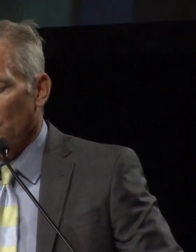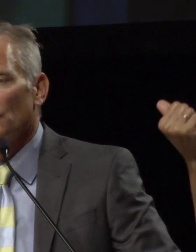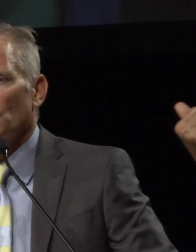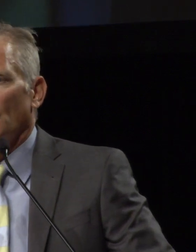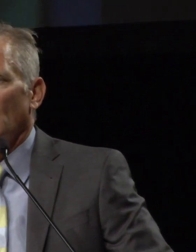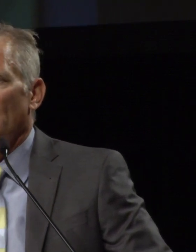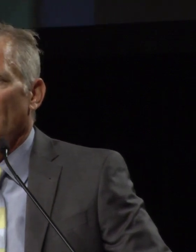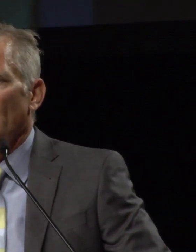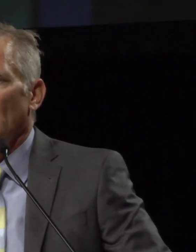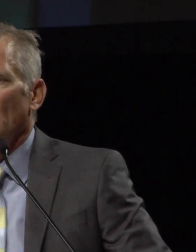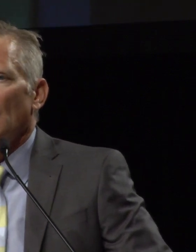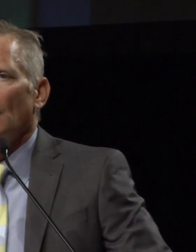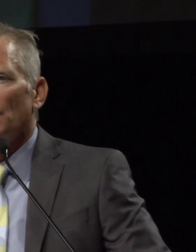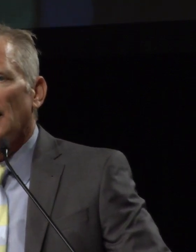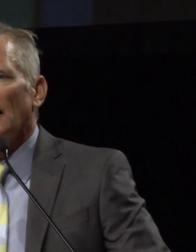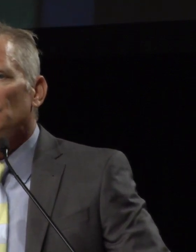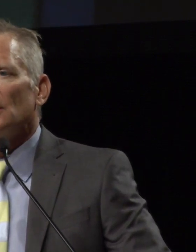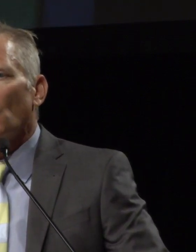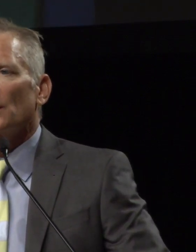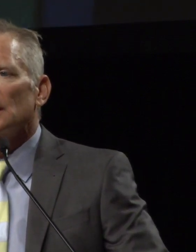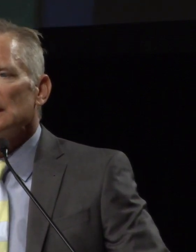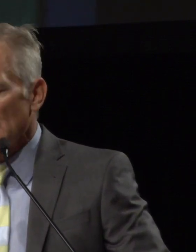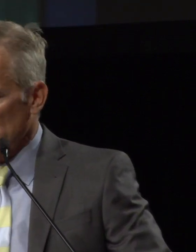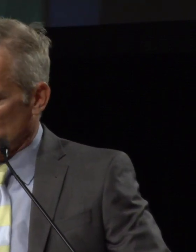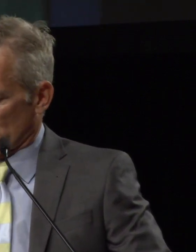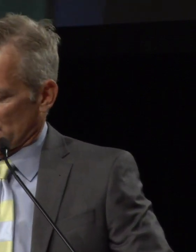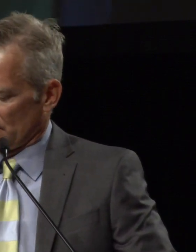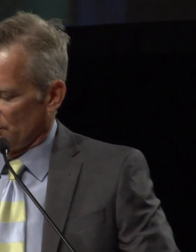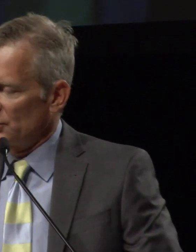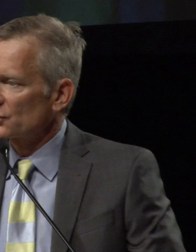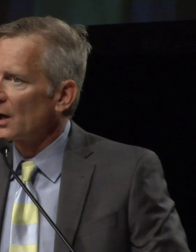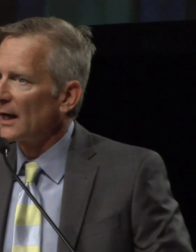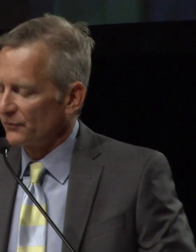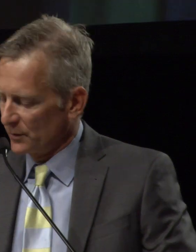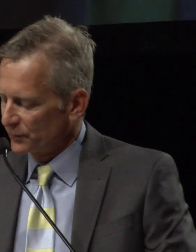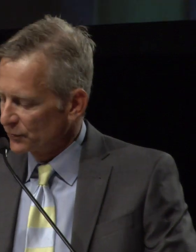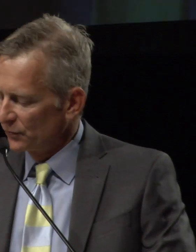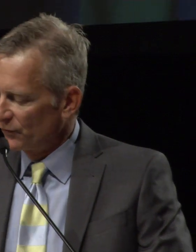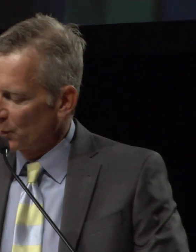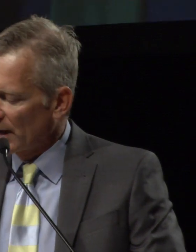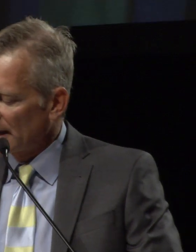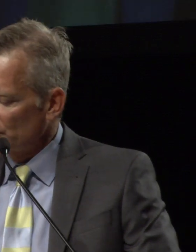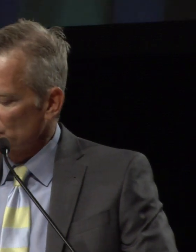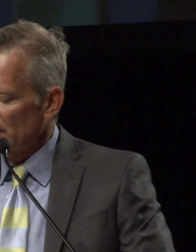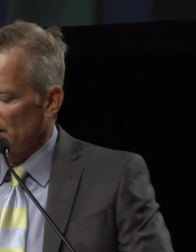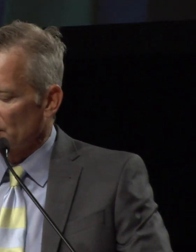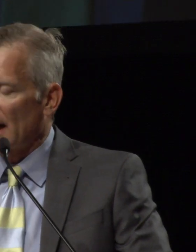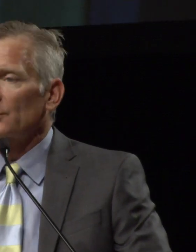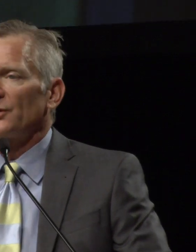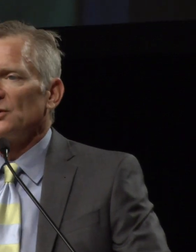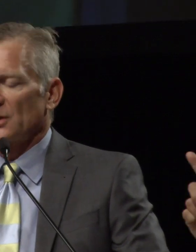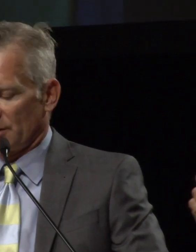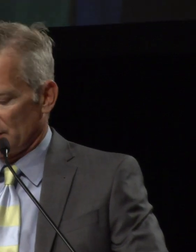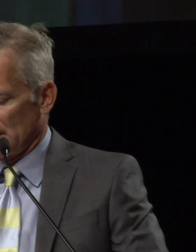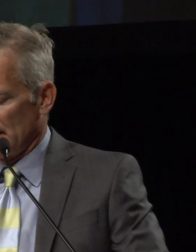COURSEWORK. AS AN ORGANIZATION, WE STRIVE TO IMPROVE THE WAY IN WHICH WE INTERACT WITH EACH OTHER AND